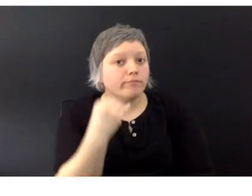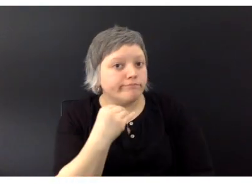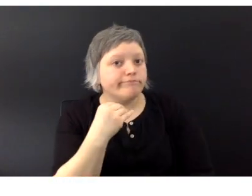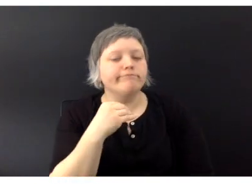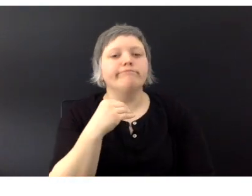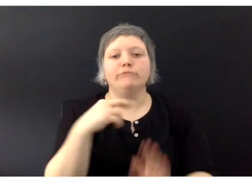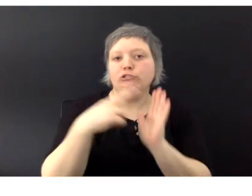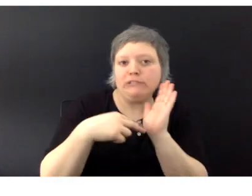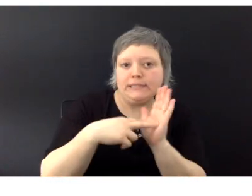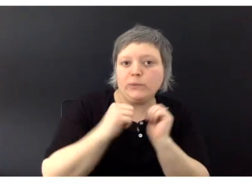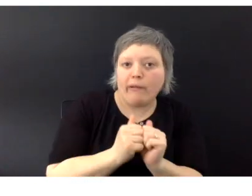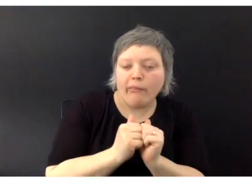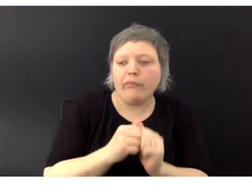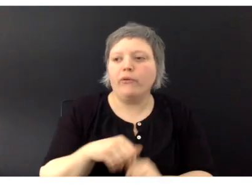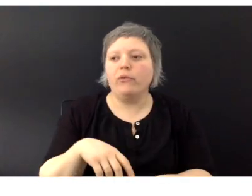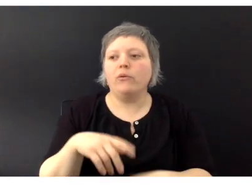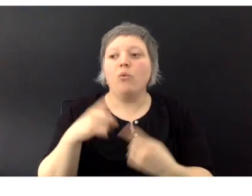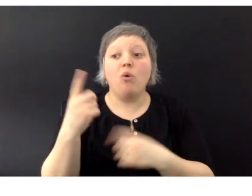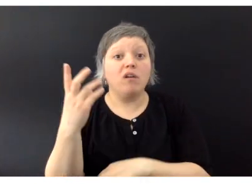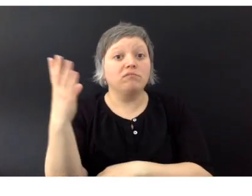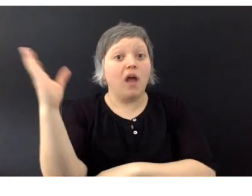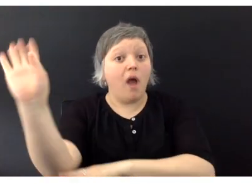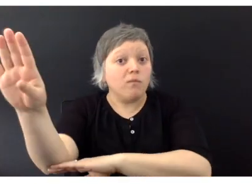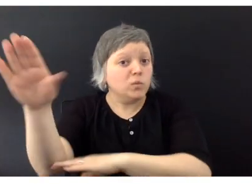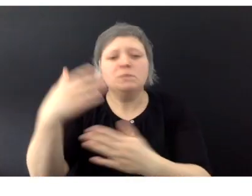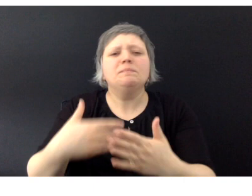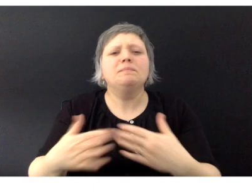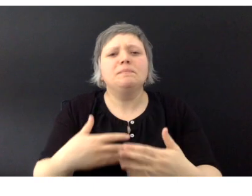your child goes to bed or finding another time during the day that works for you.